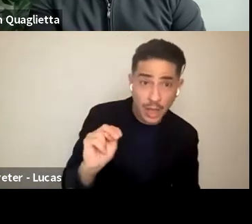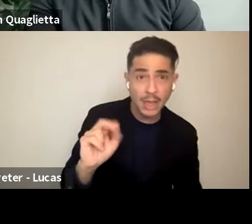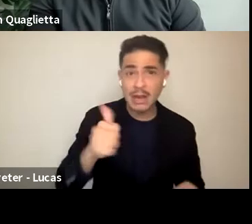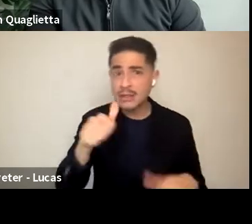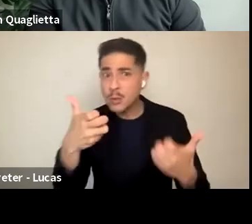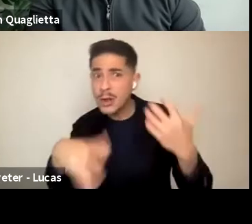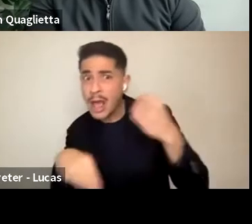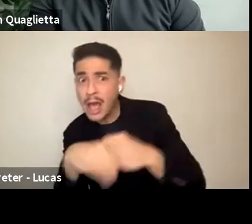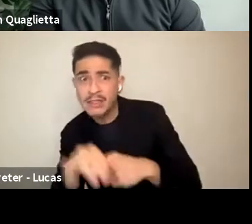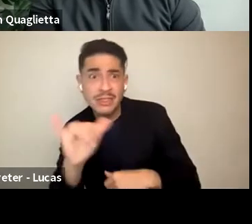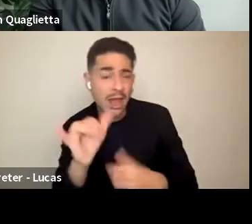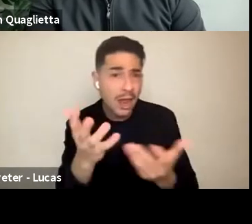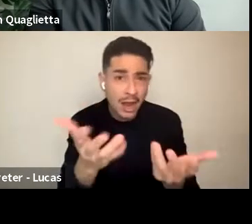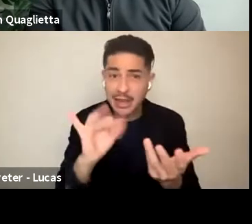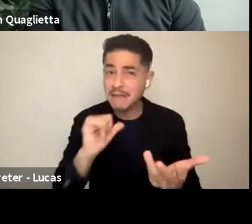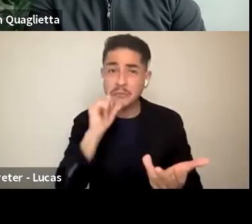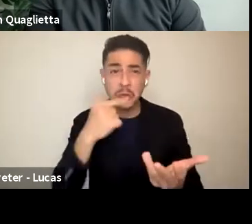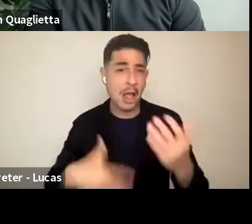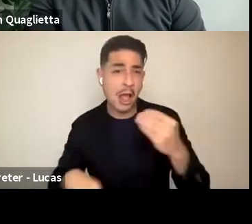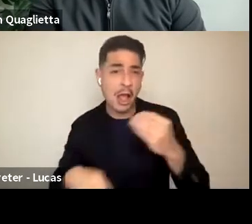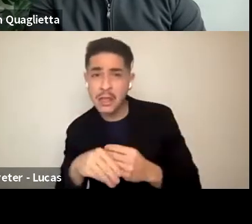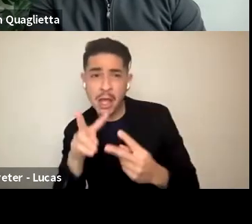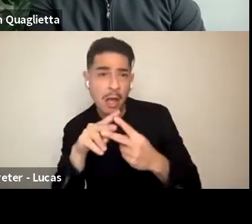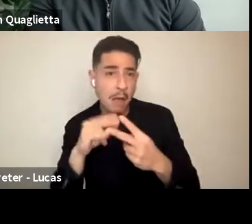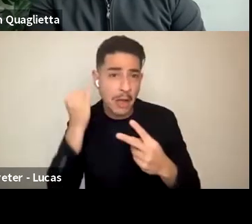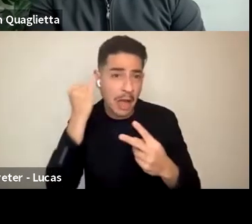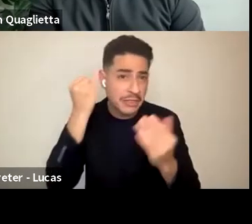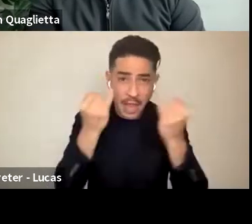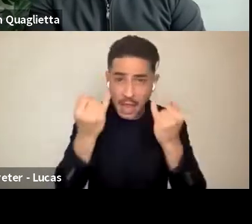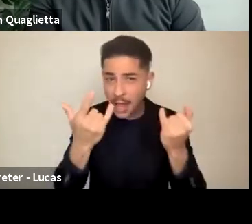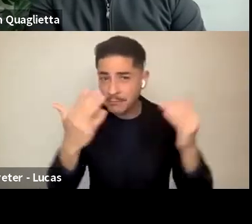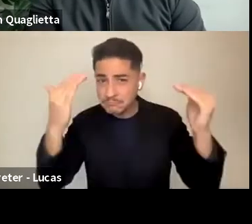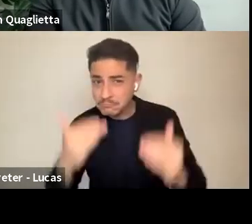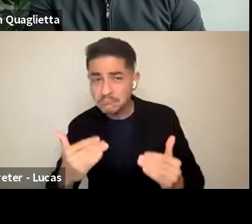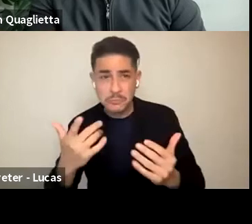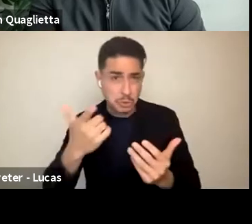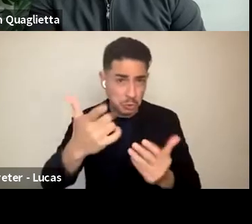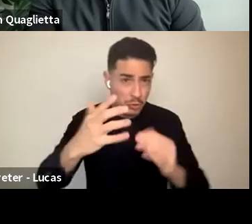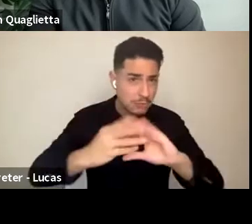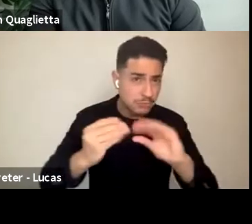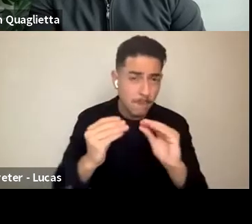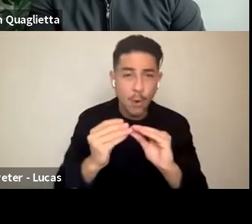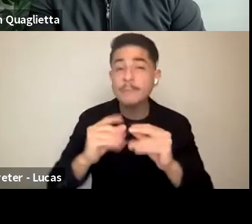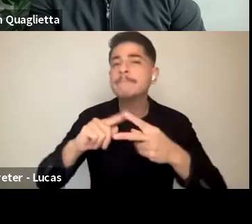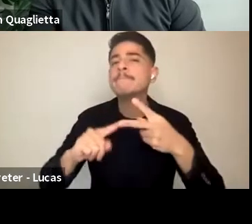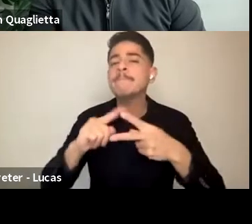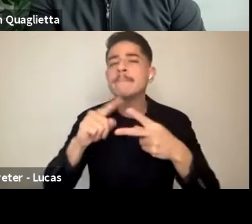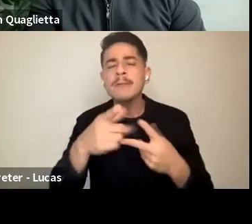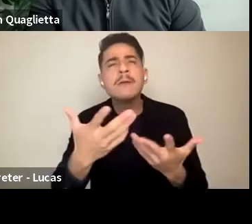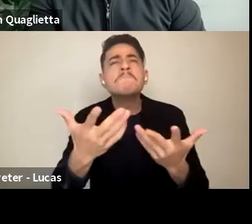And if not, I'm going to just add a couple of toughs that you might go into as well, which is what kind of business